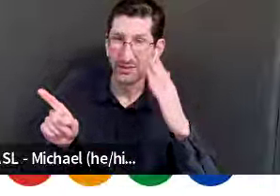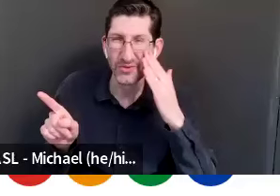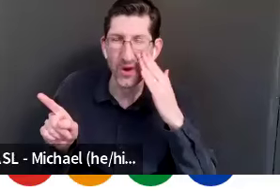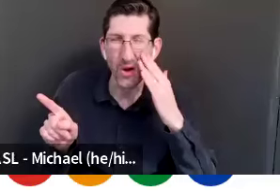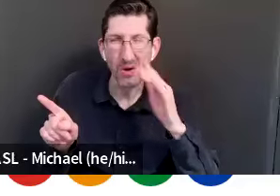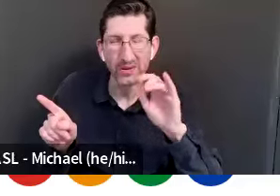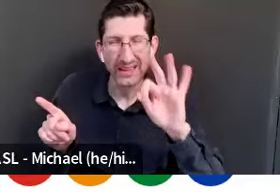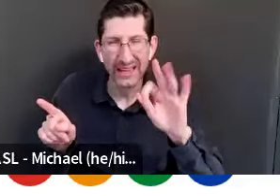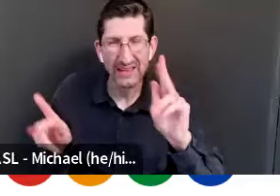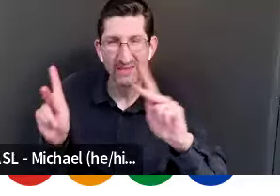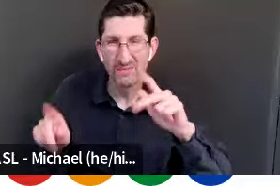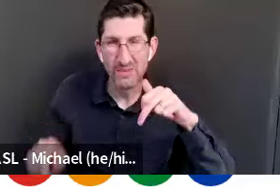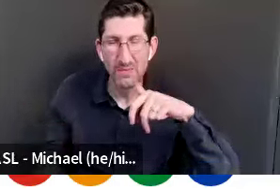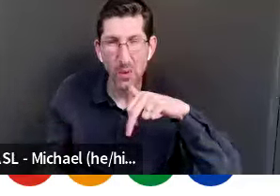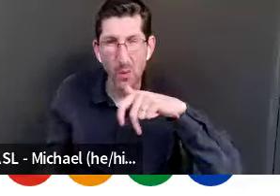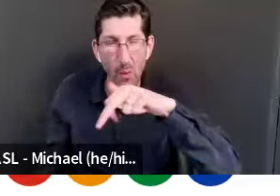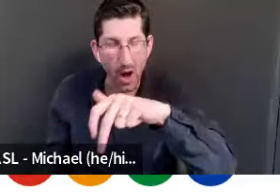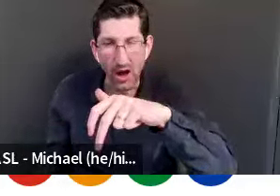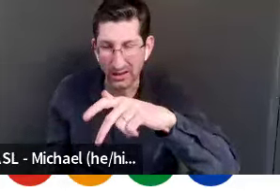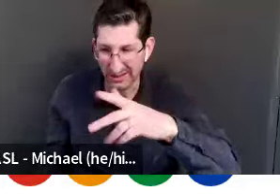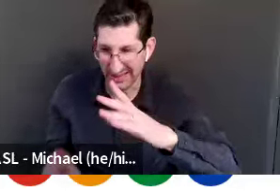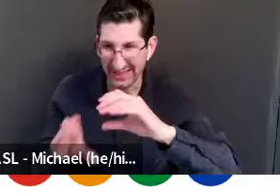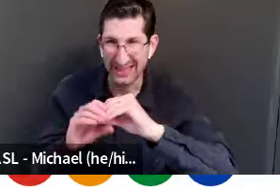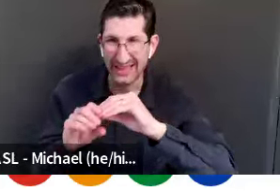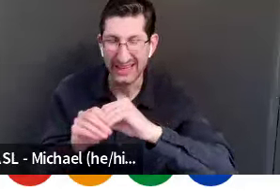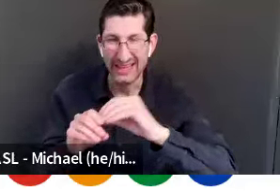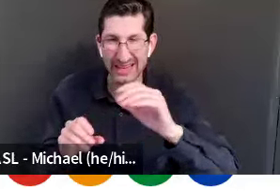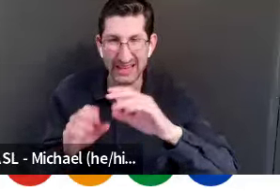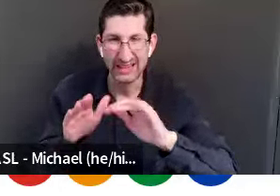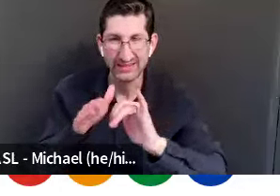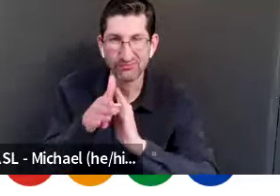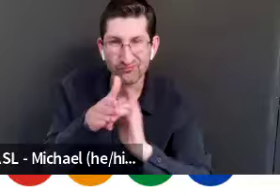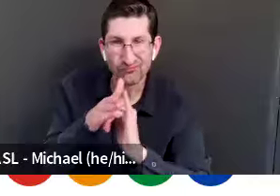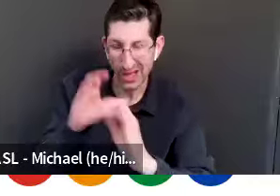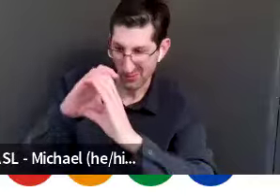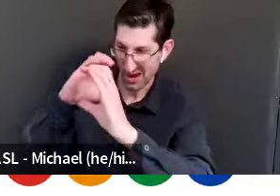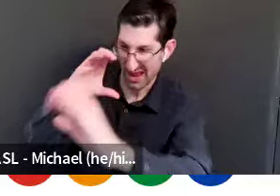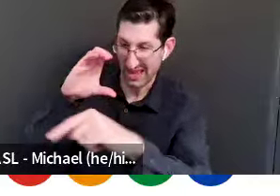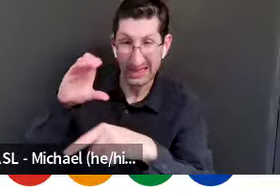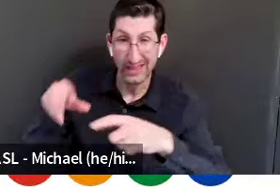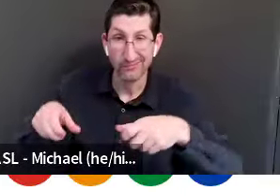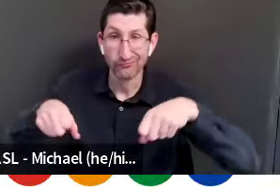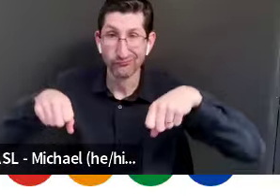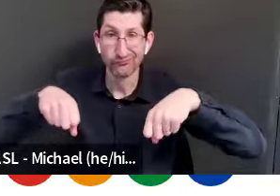I DON'T KNOW WHERE AN MBTA PERSON THOUGHT THE CARTS WERE BEING PLACED IN THE ALLEYWAY WHERE